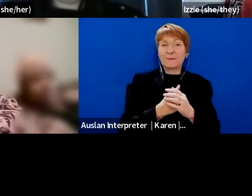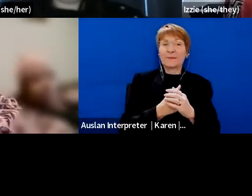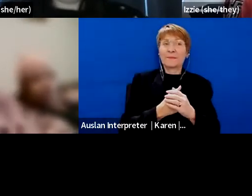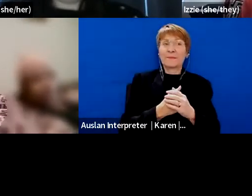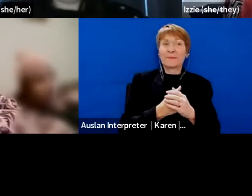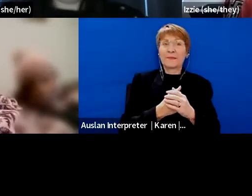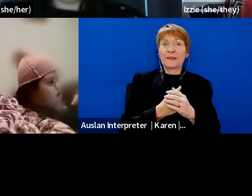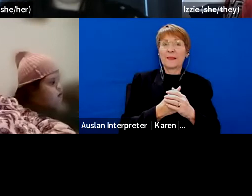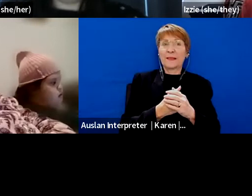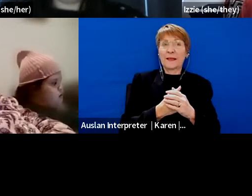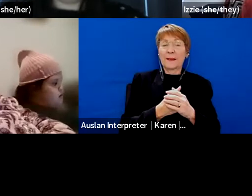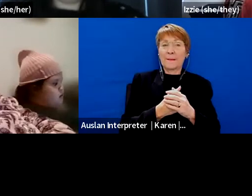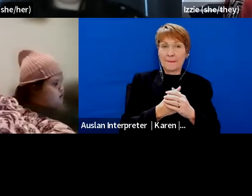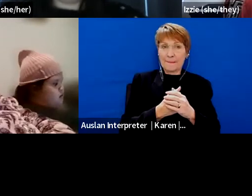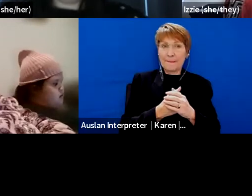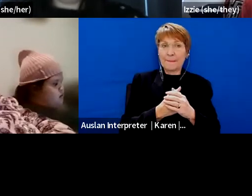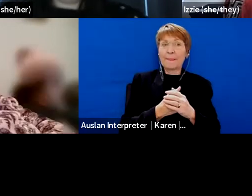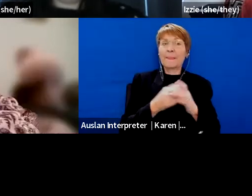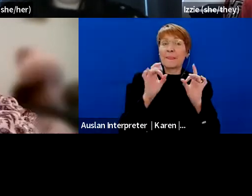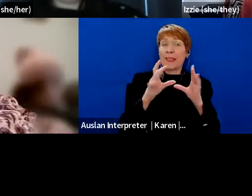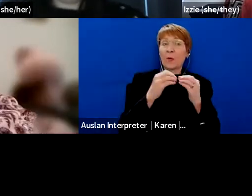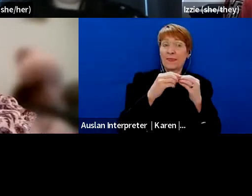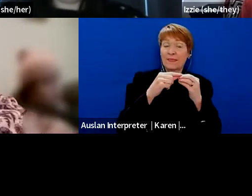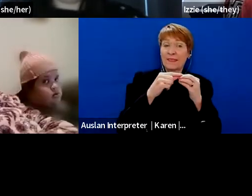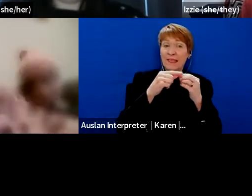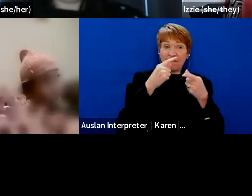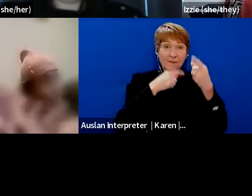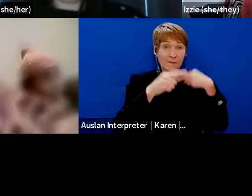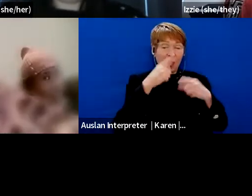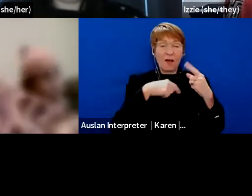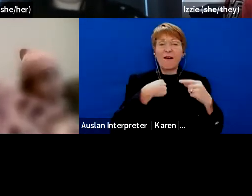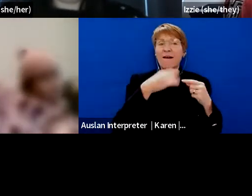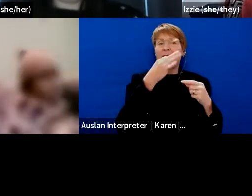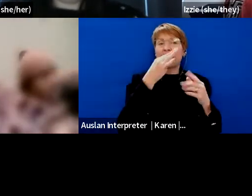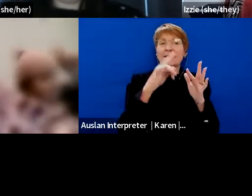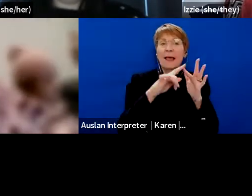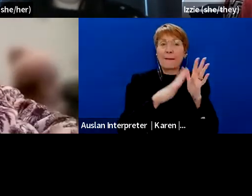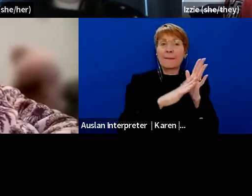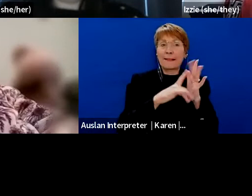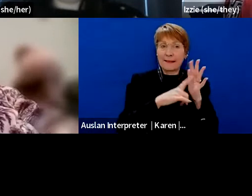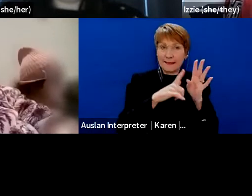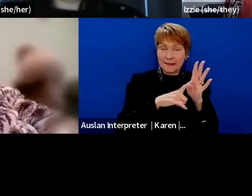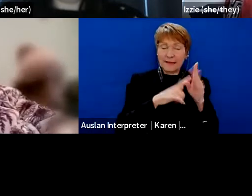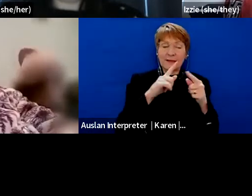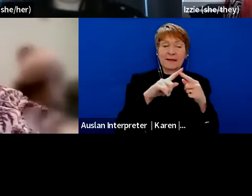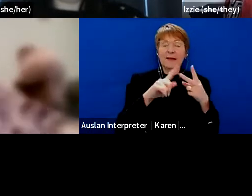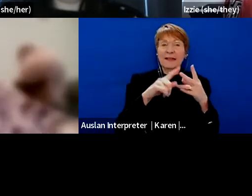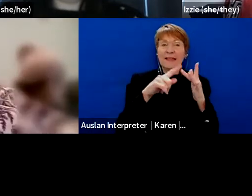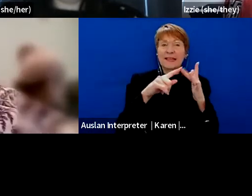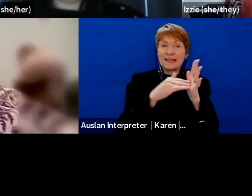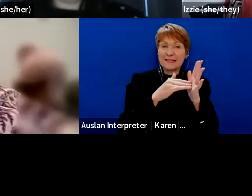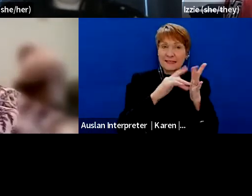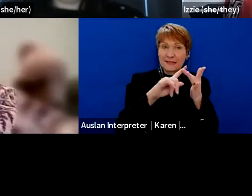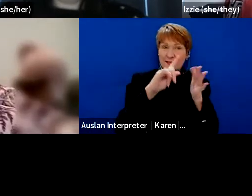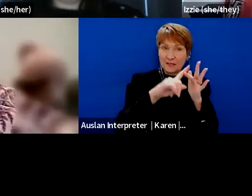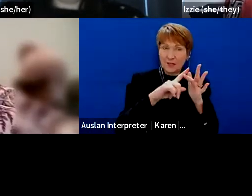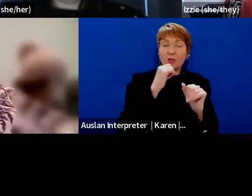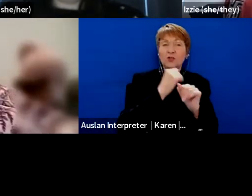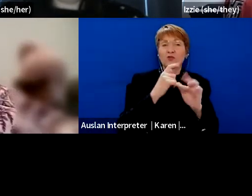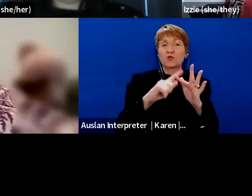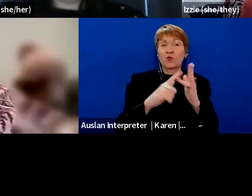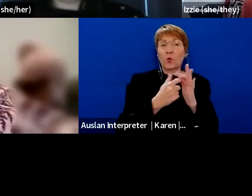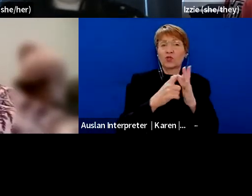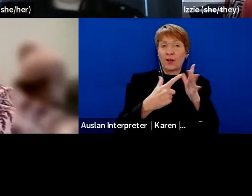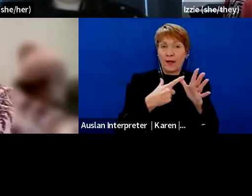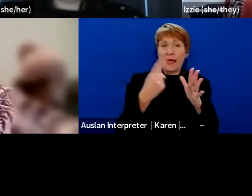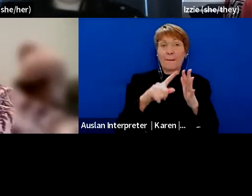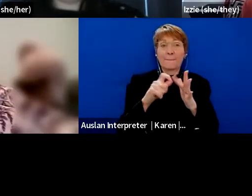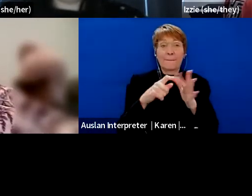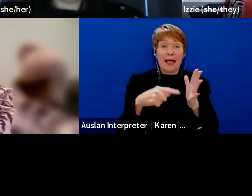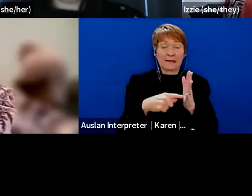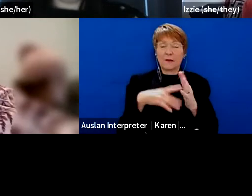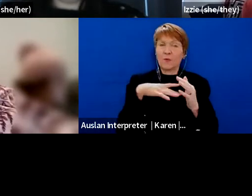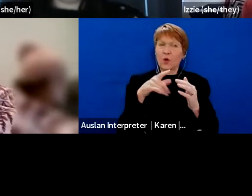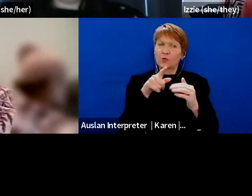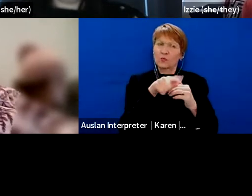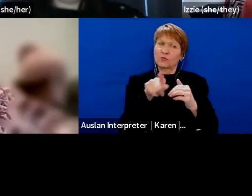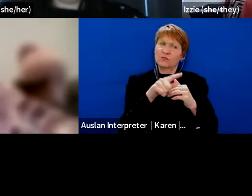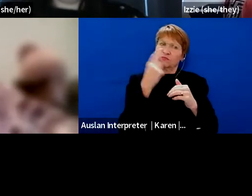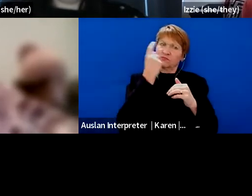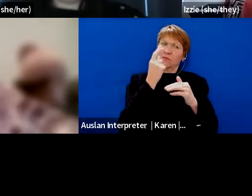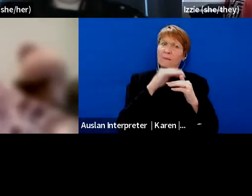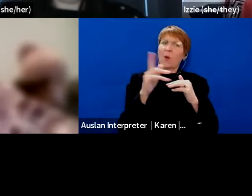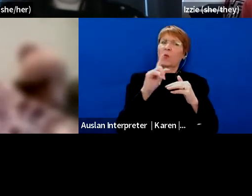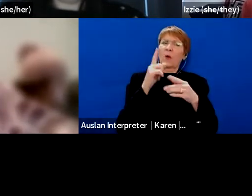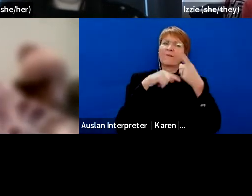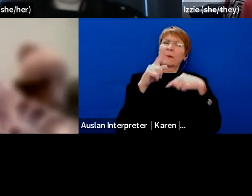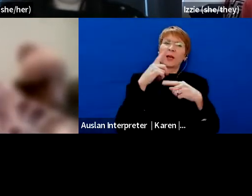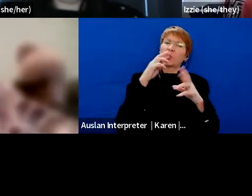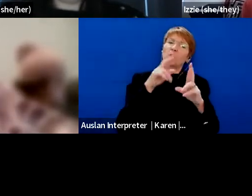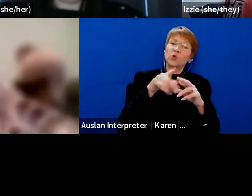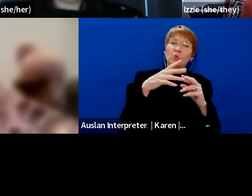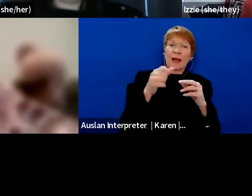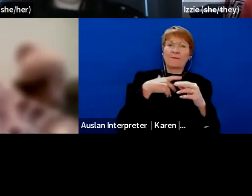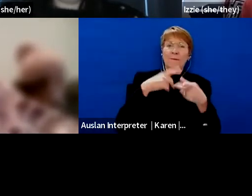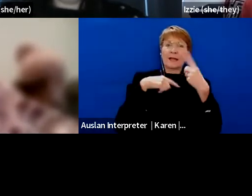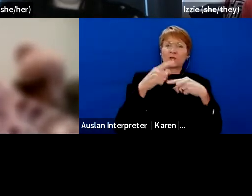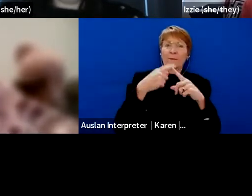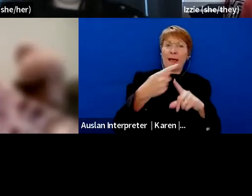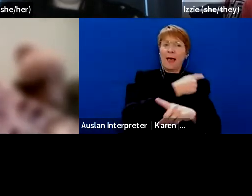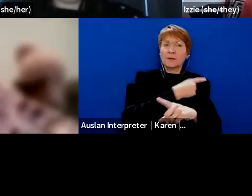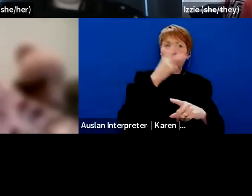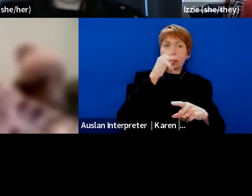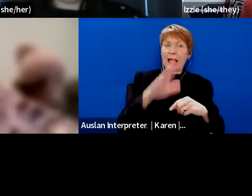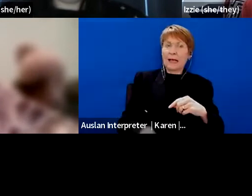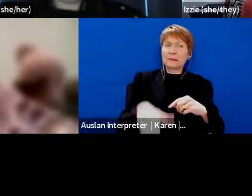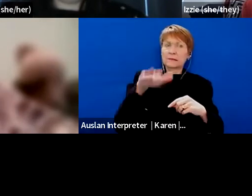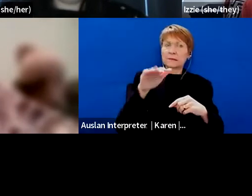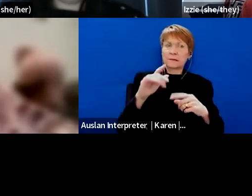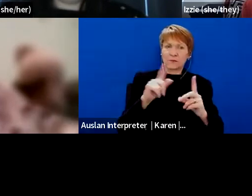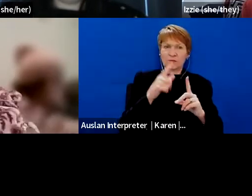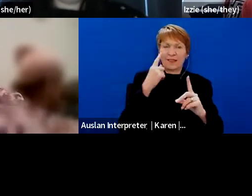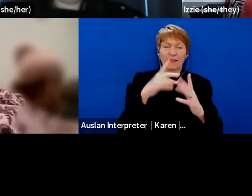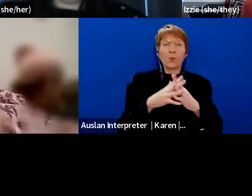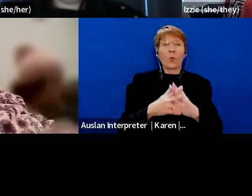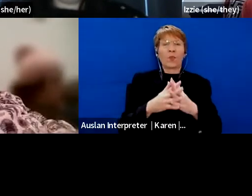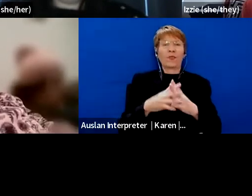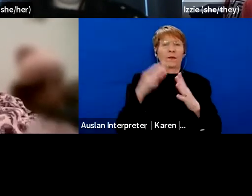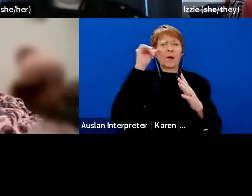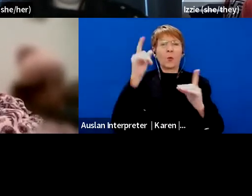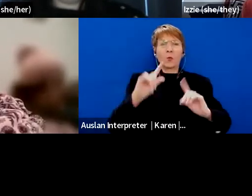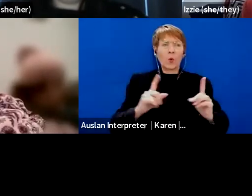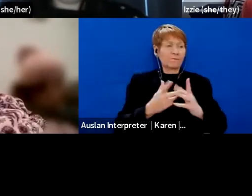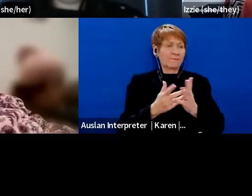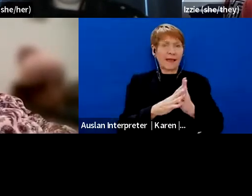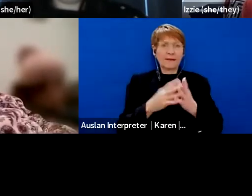So, we're starting with information, and I have asked, Emily is he, and Georgia and pat to think about those questions so what information do you wish that you had access to in that early childhood stage what types of information would have been useful,